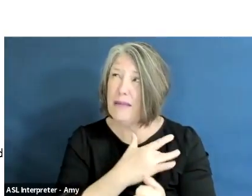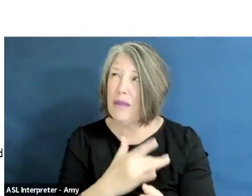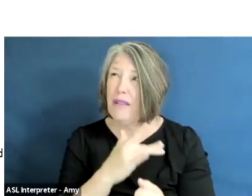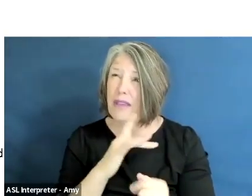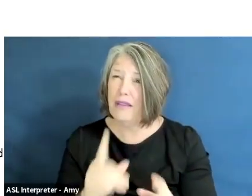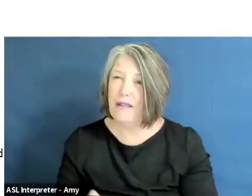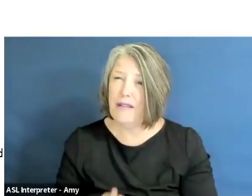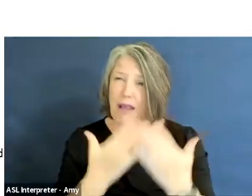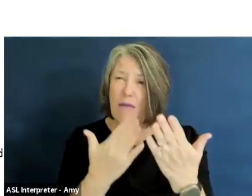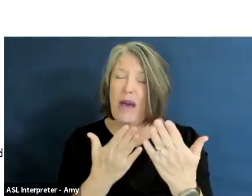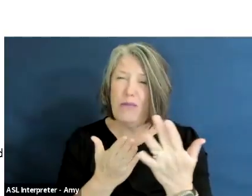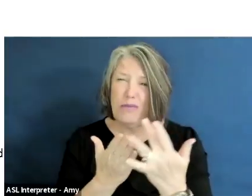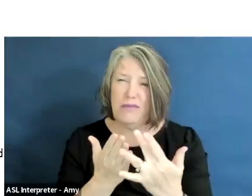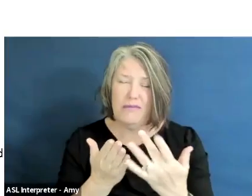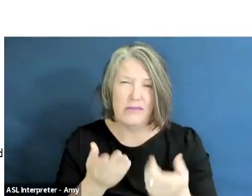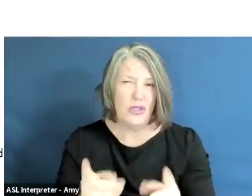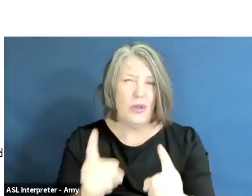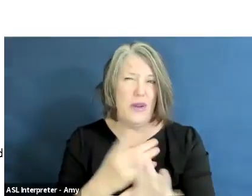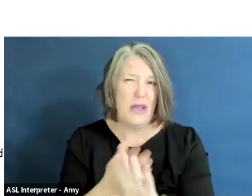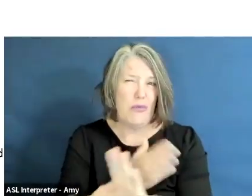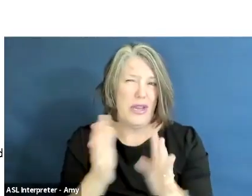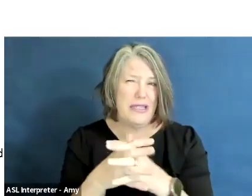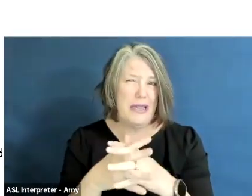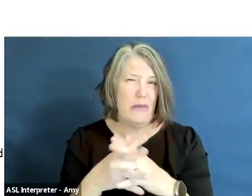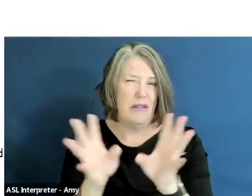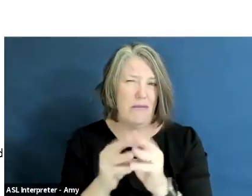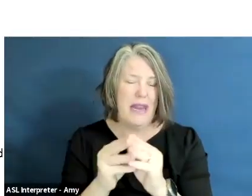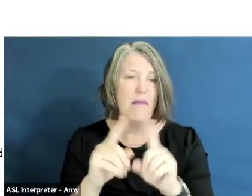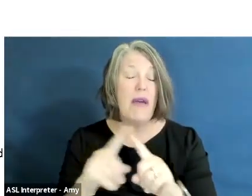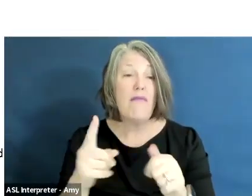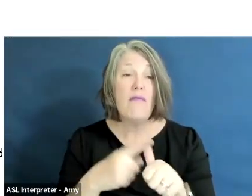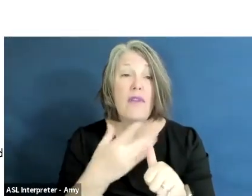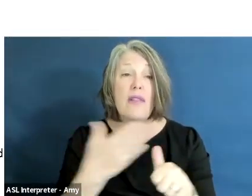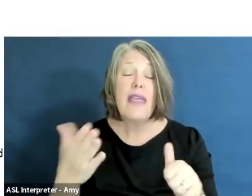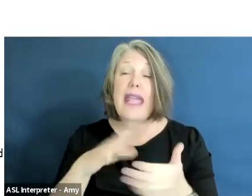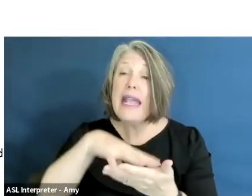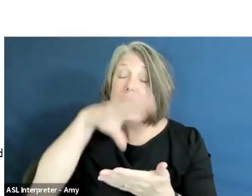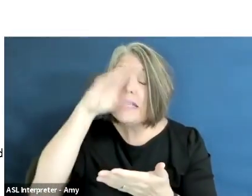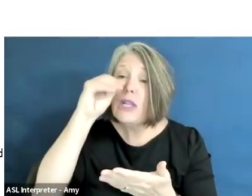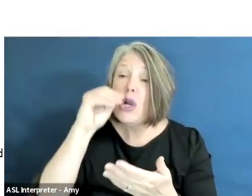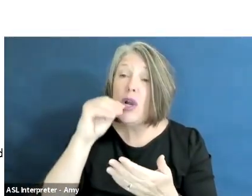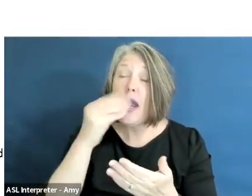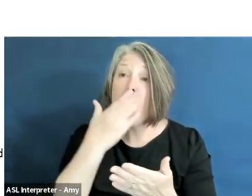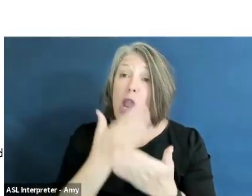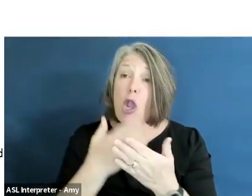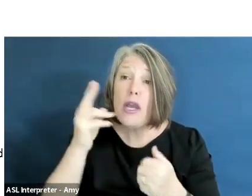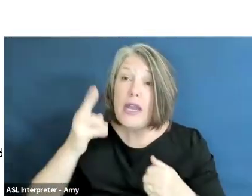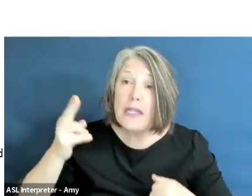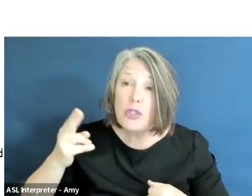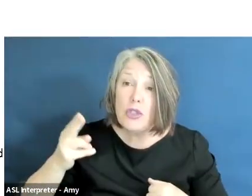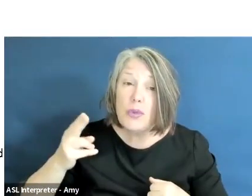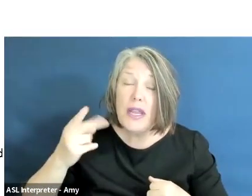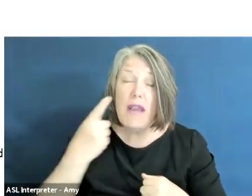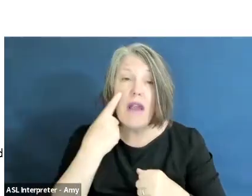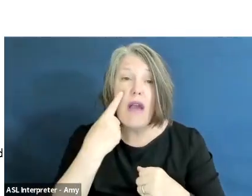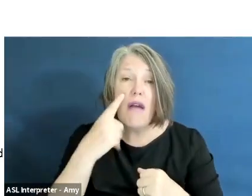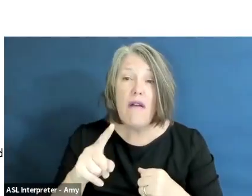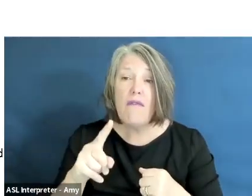that I'm going to cover as well. So the first thing is learning is a good history for this interaction.